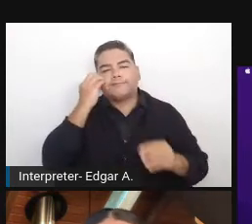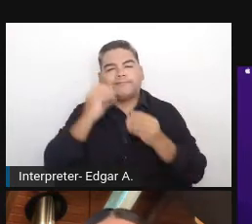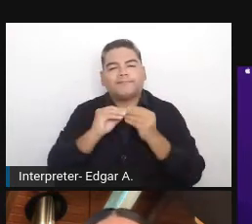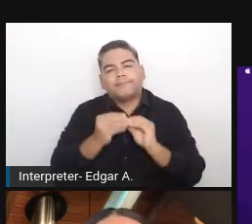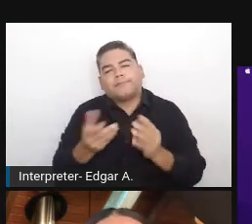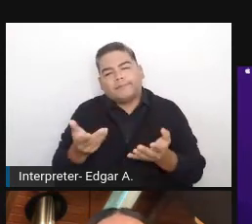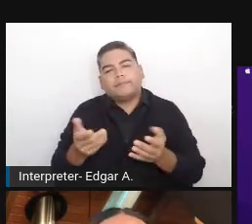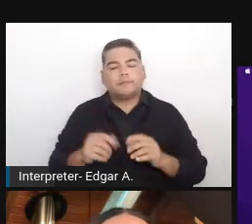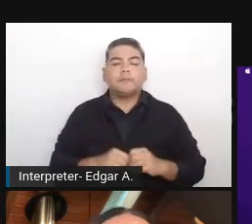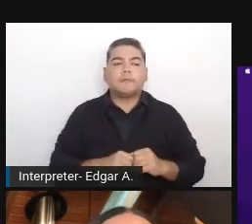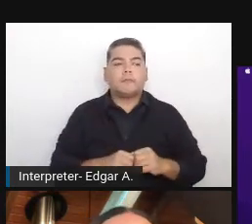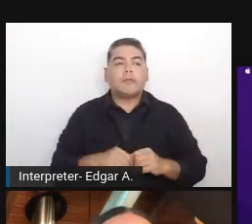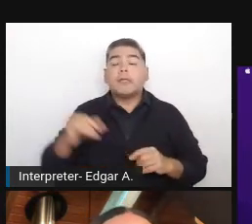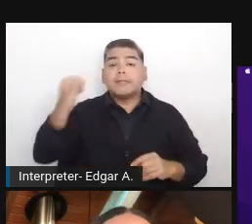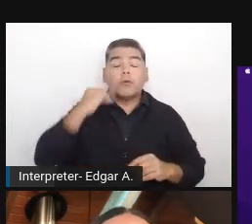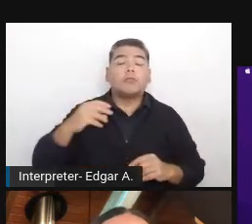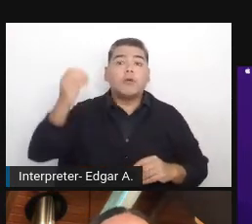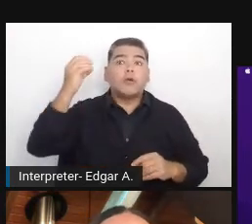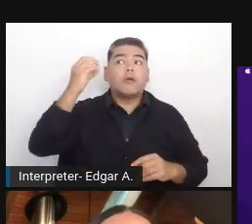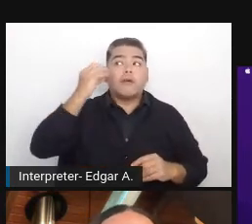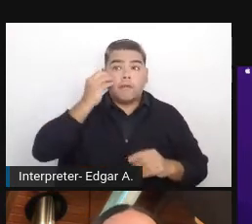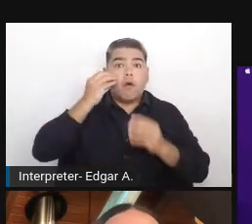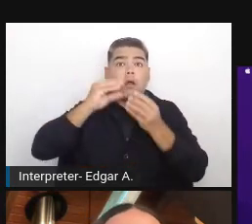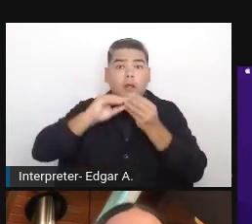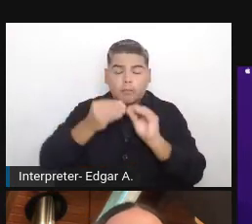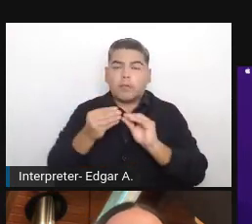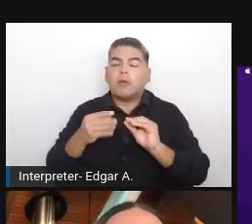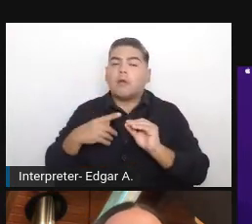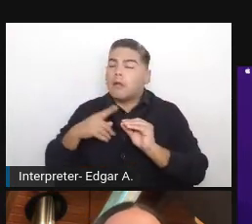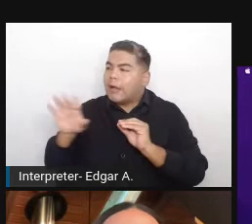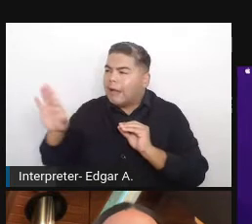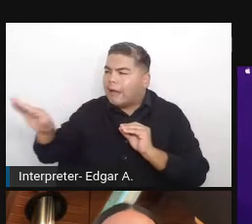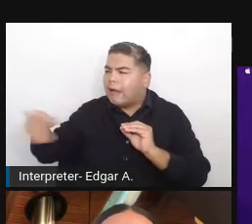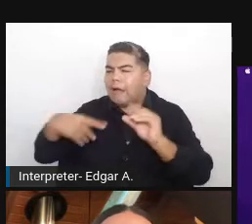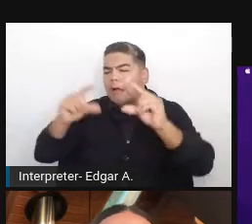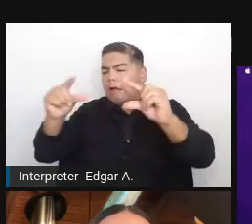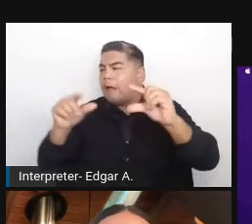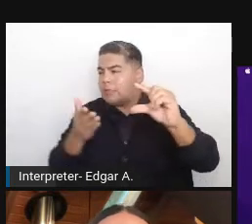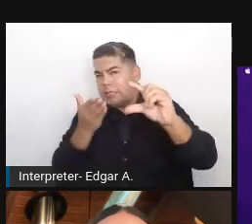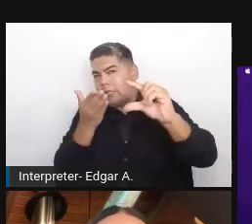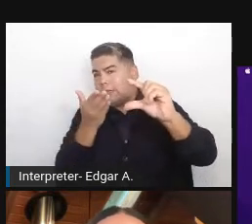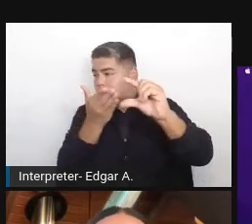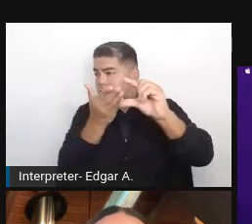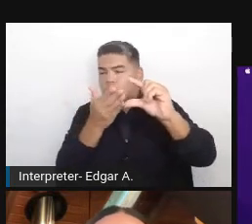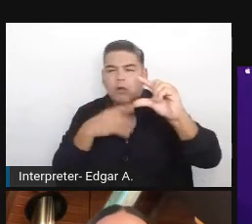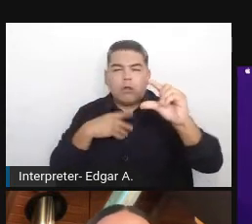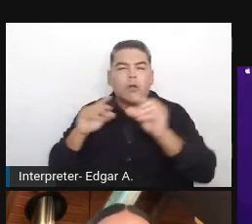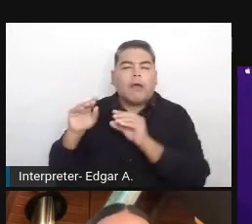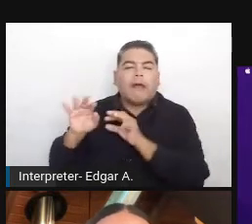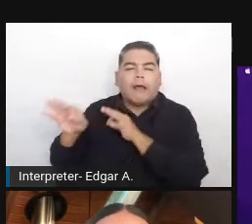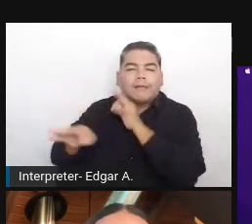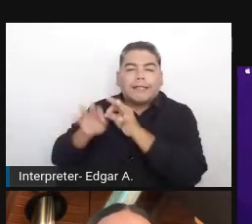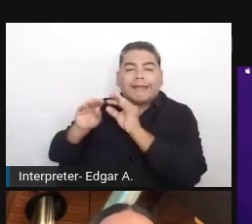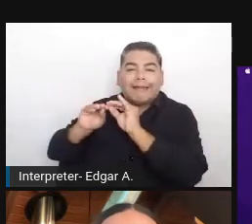you should probably clarify whether you plan to use that number for phone calls or for text, because some users